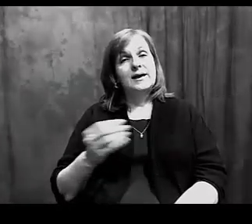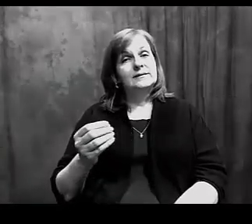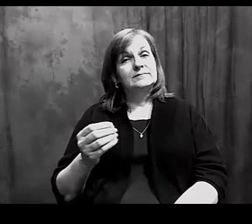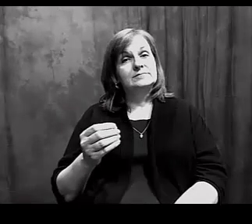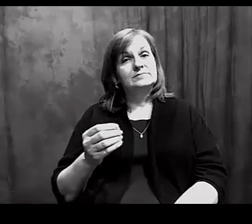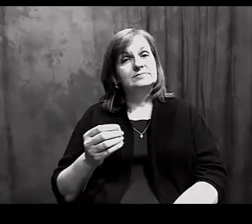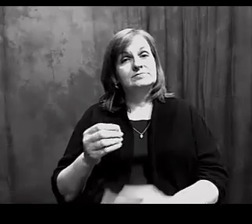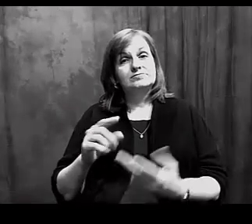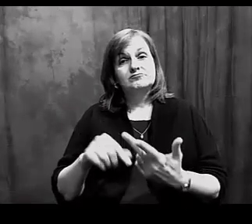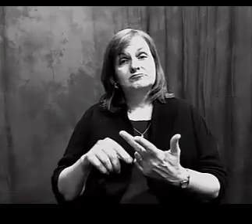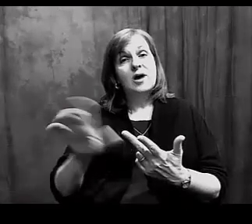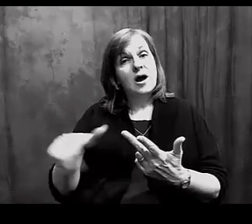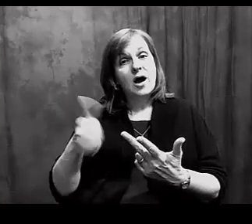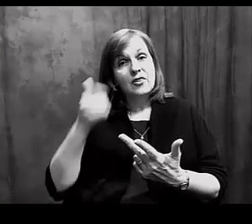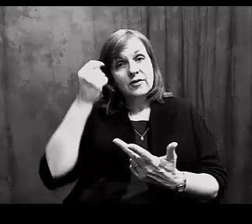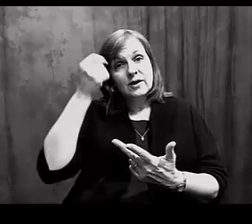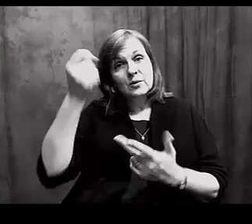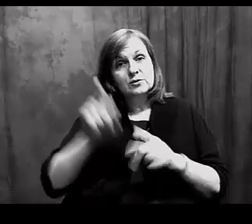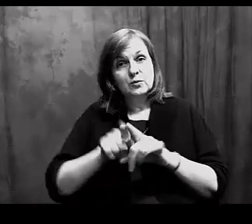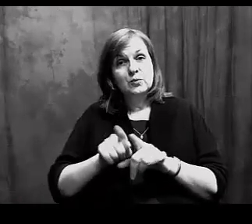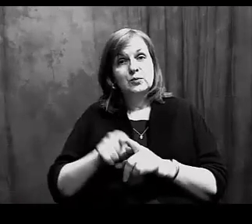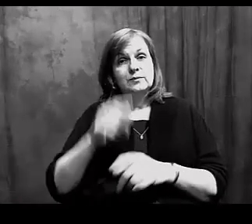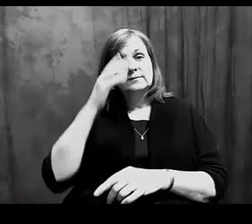and other theories